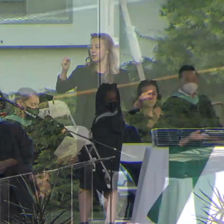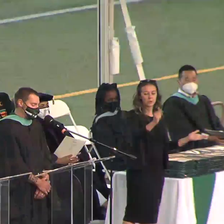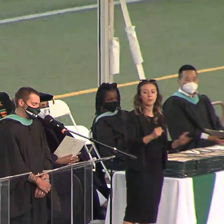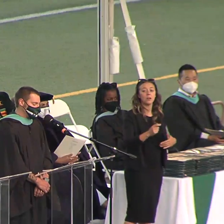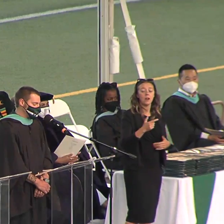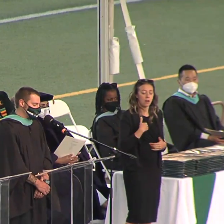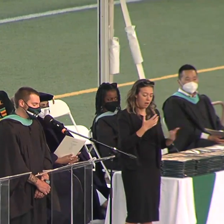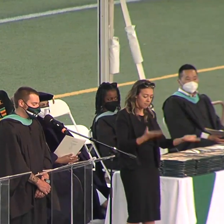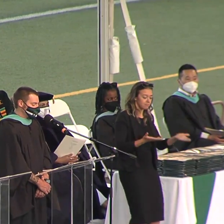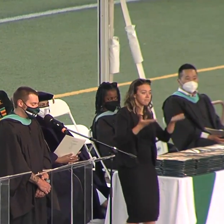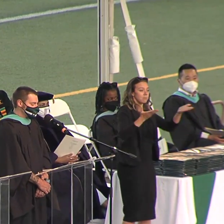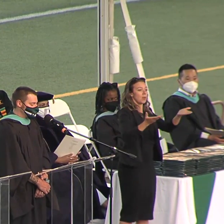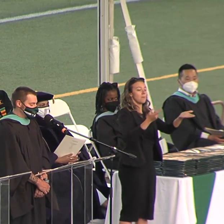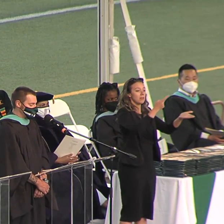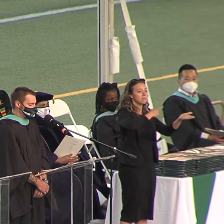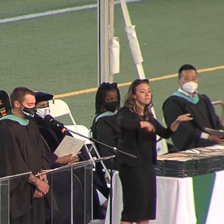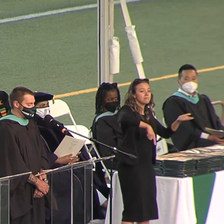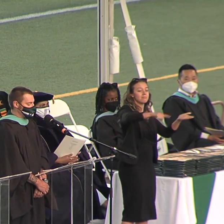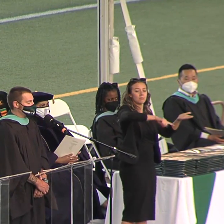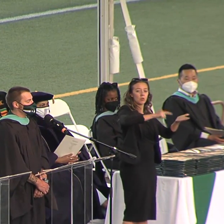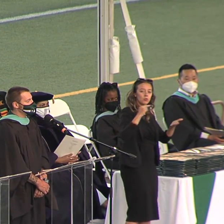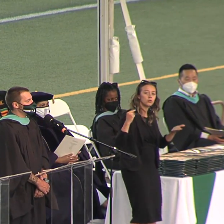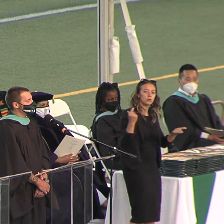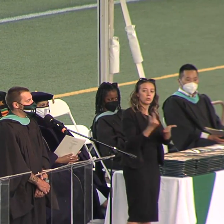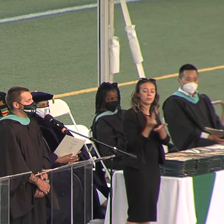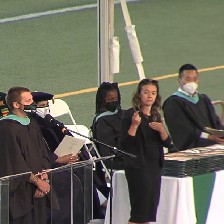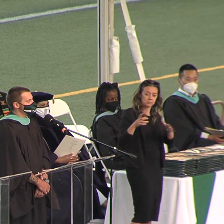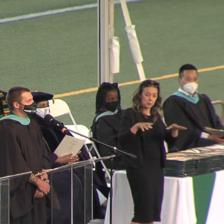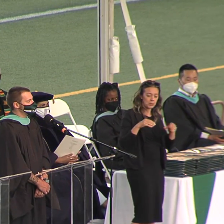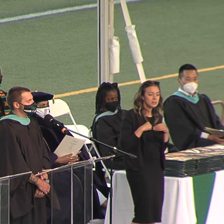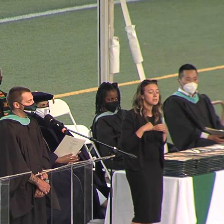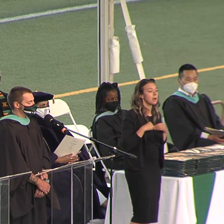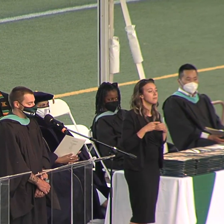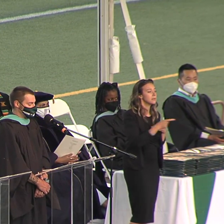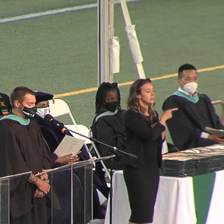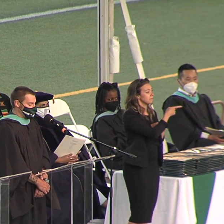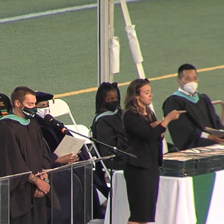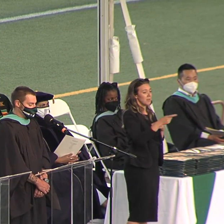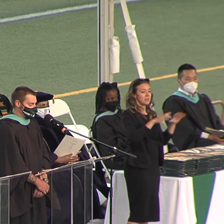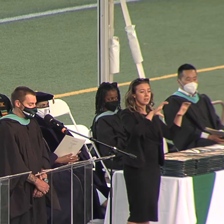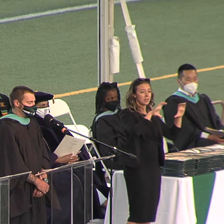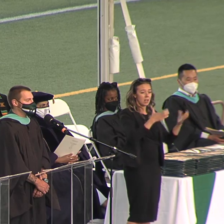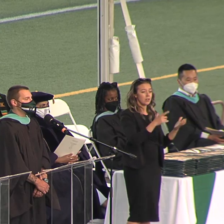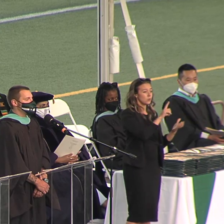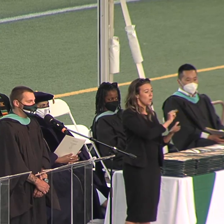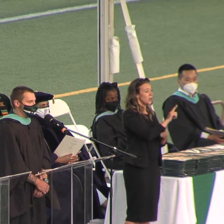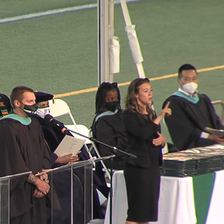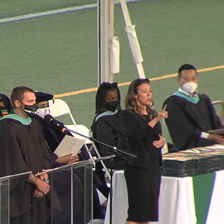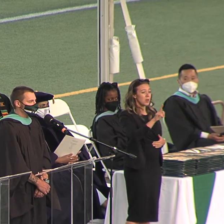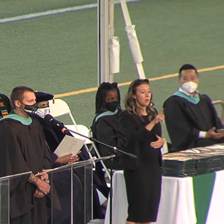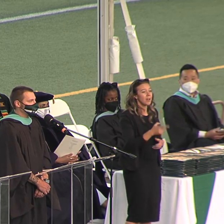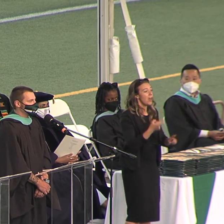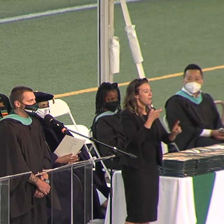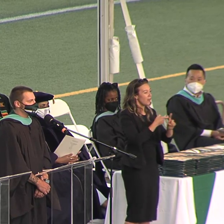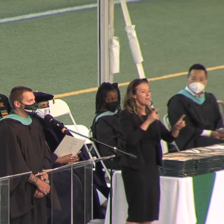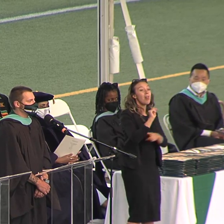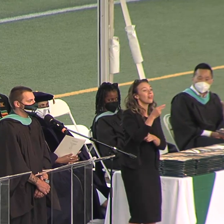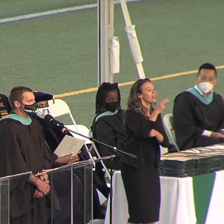for graduation the students of the graduating class of 2021 from the Franklin High School.